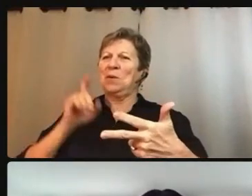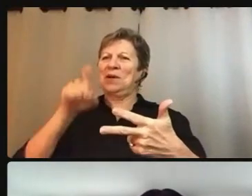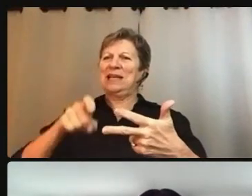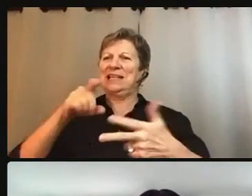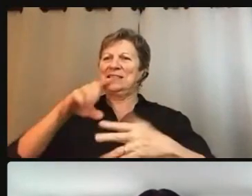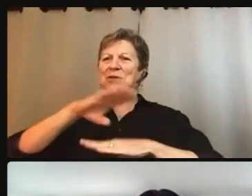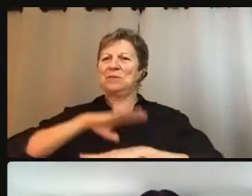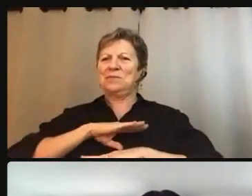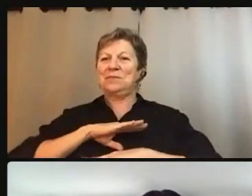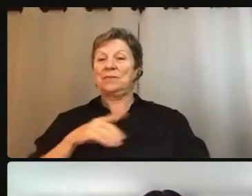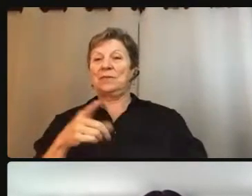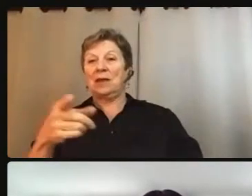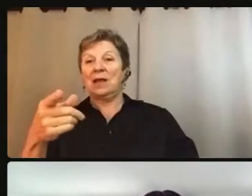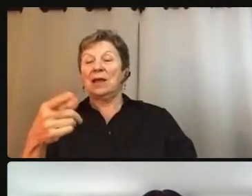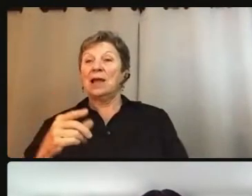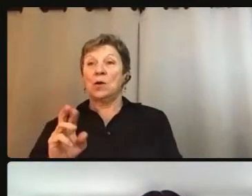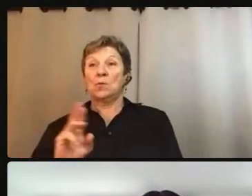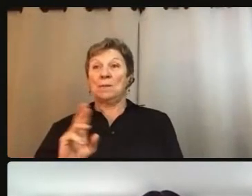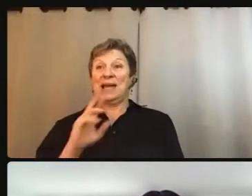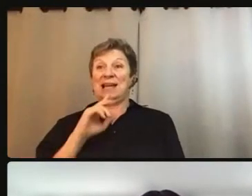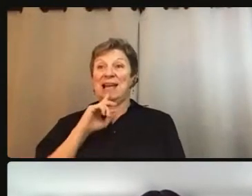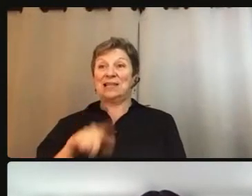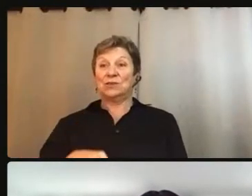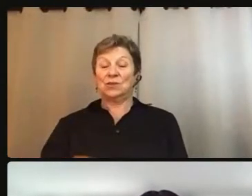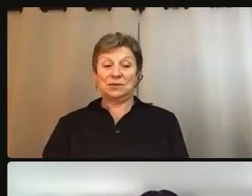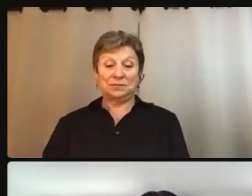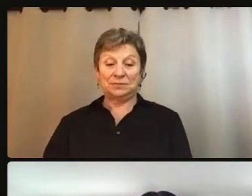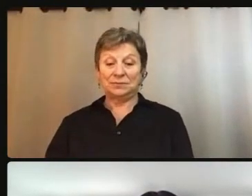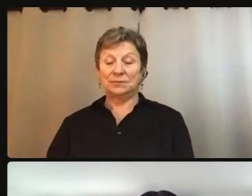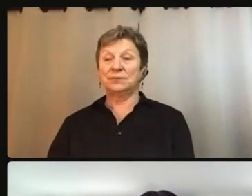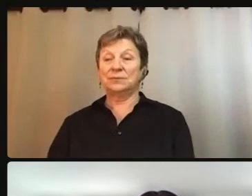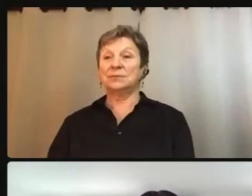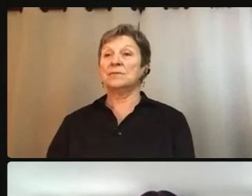KAISER. WHAT ARE THE THREE IMMEDIATE GOALS THE BOARD MEETS TO